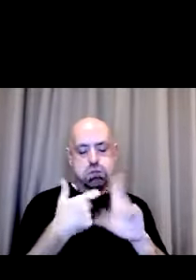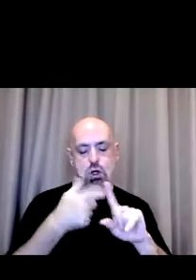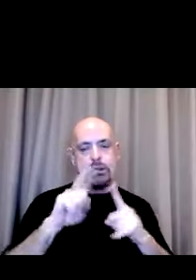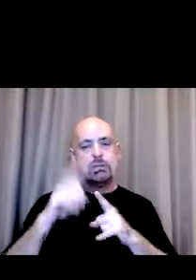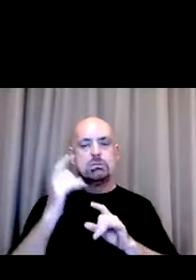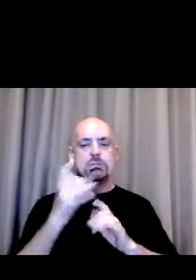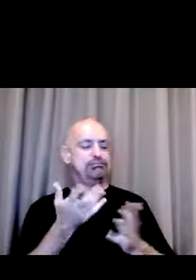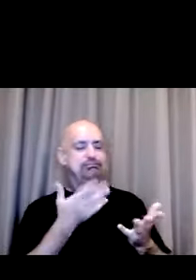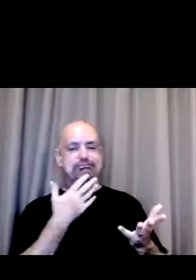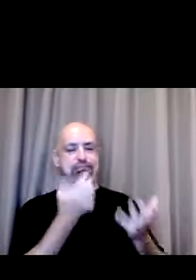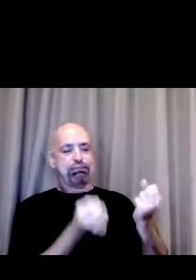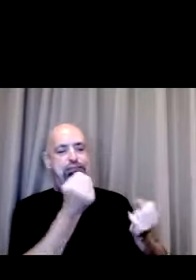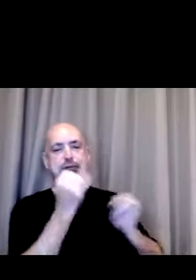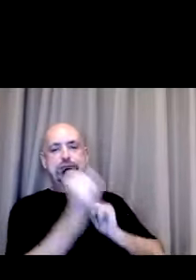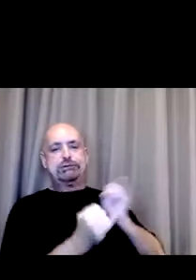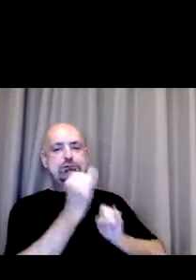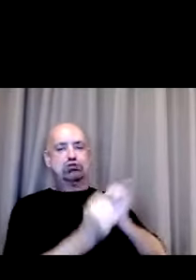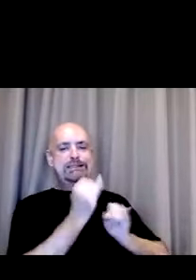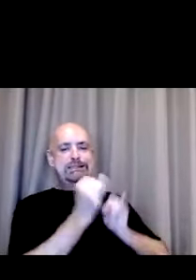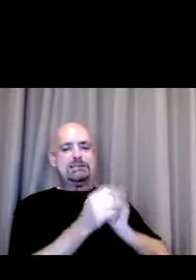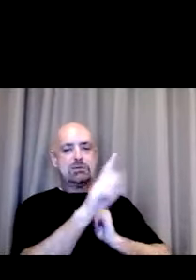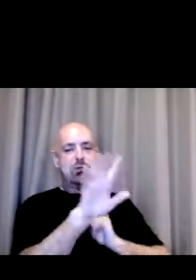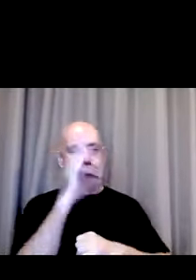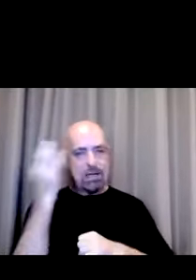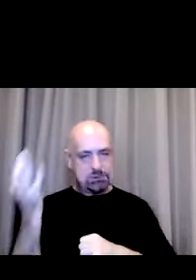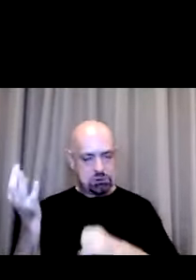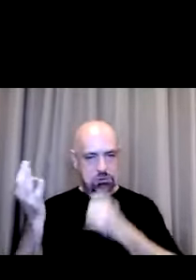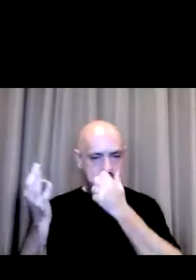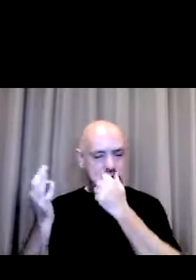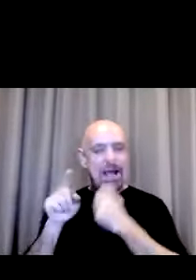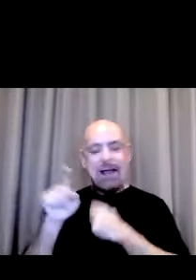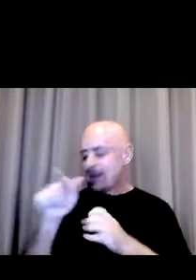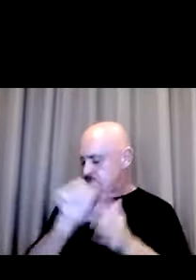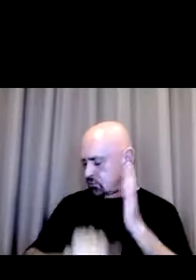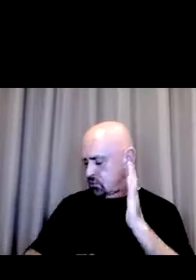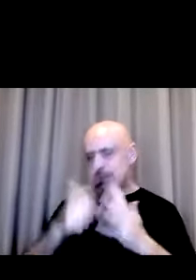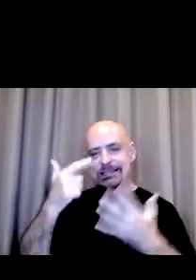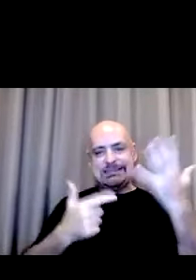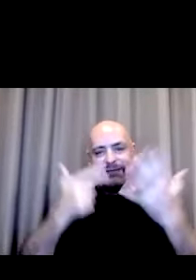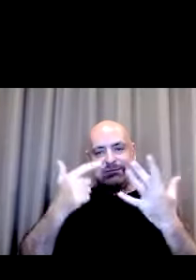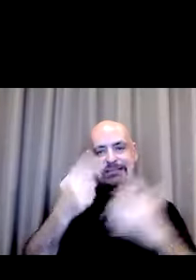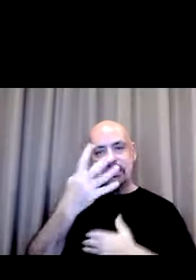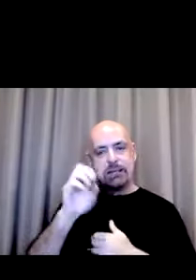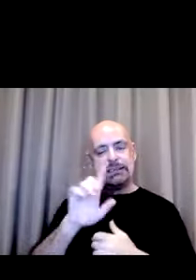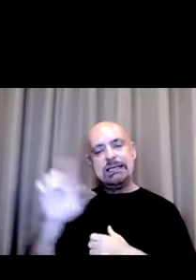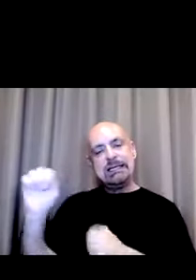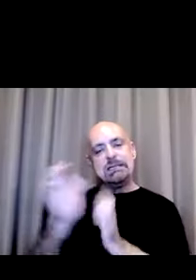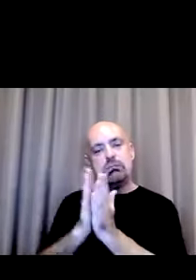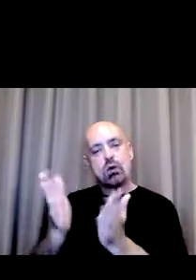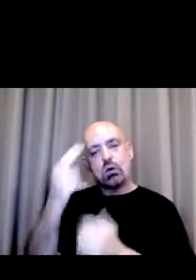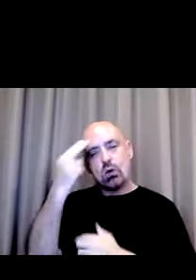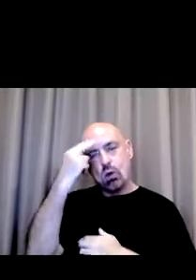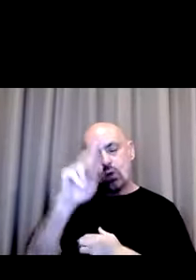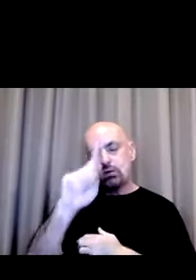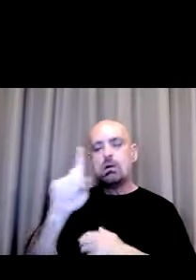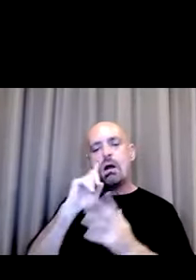time as a result you don't get, you're not able to see things clearly, that was